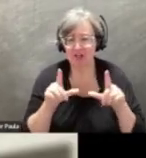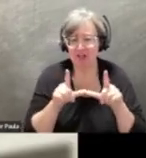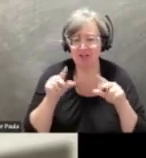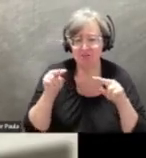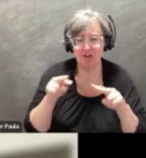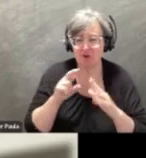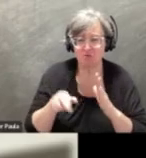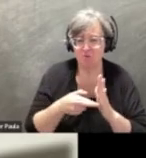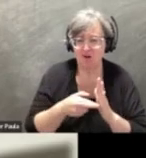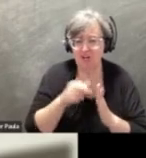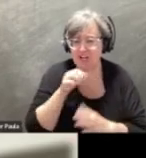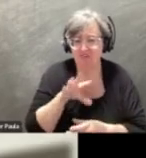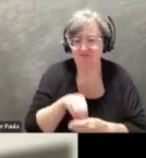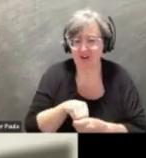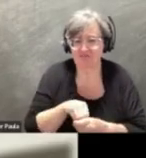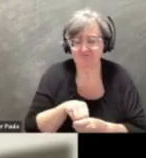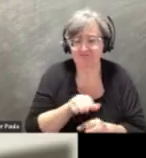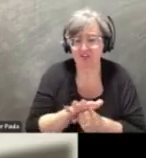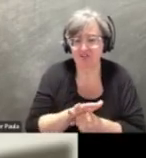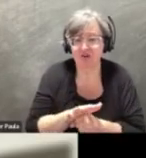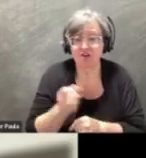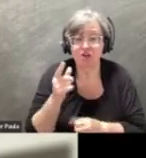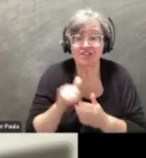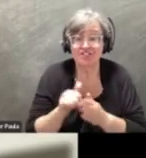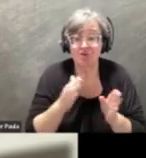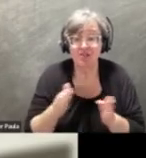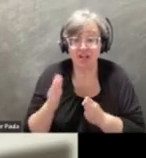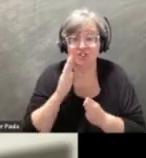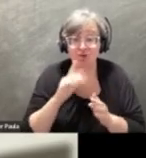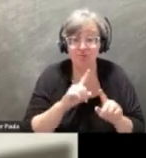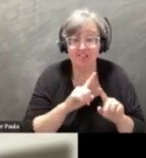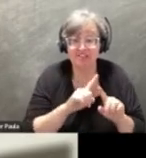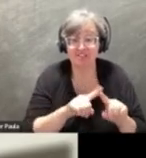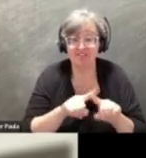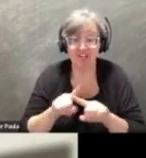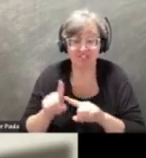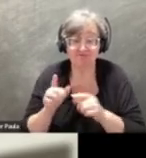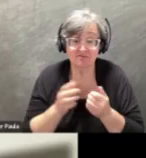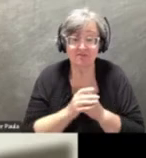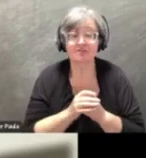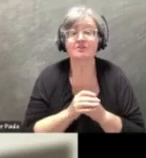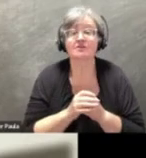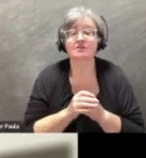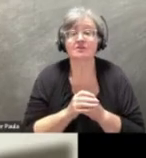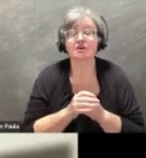haven't been at the table enough to realize that plans are going to look different as they're coming across their desk, and one of those things that you